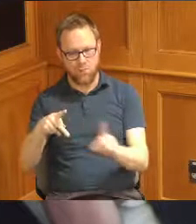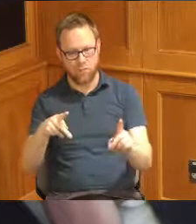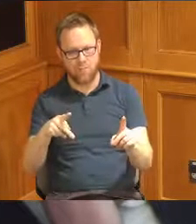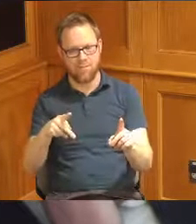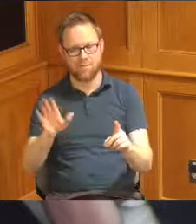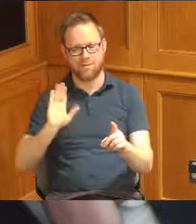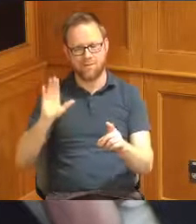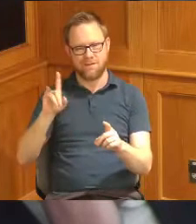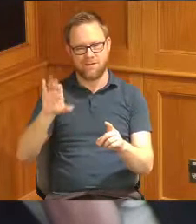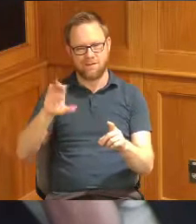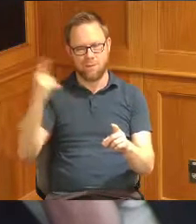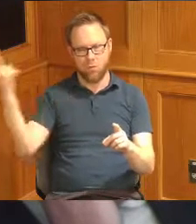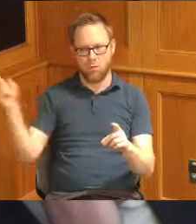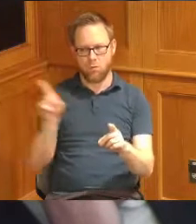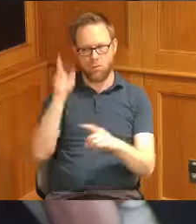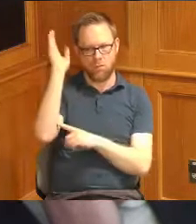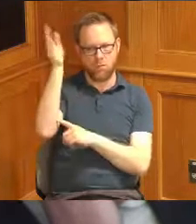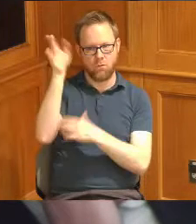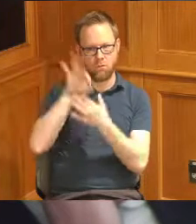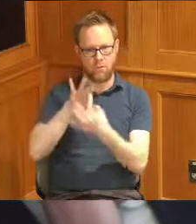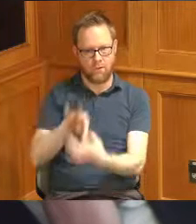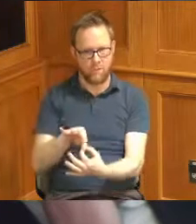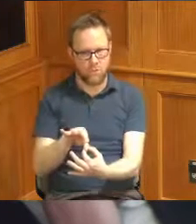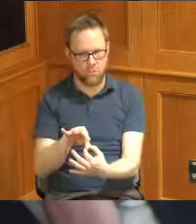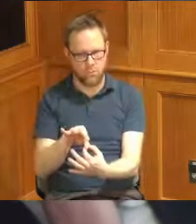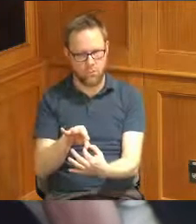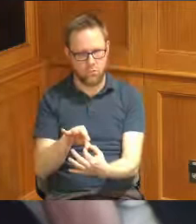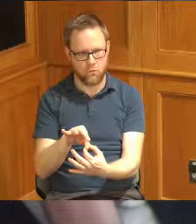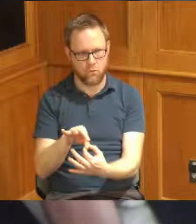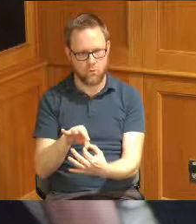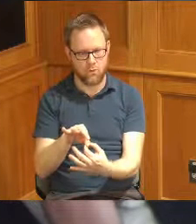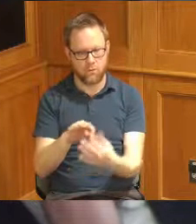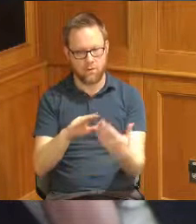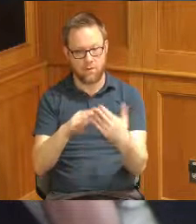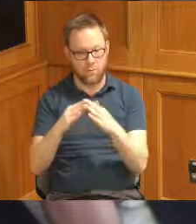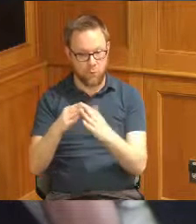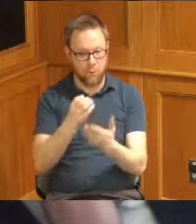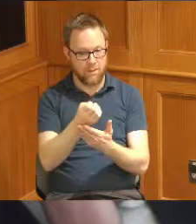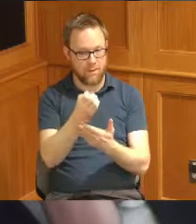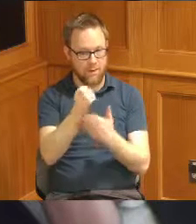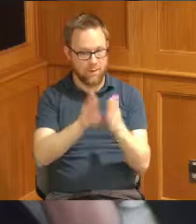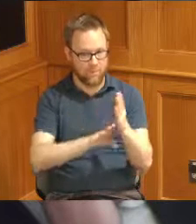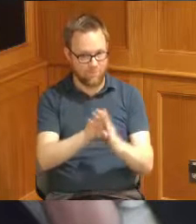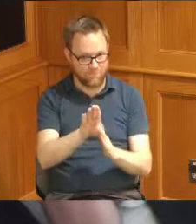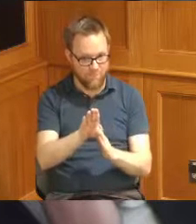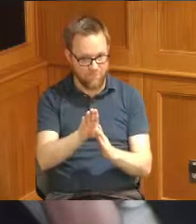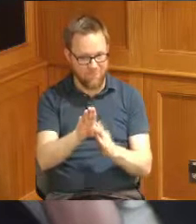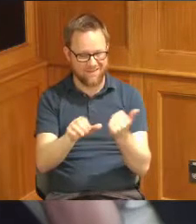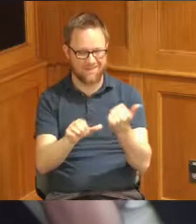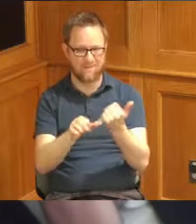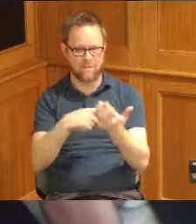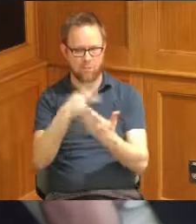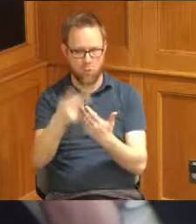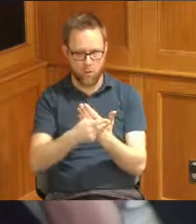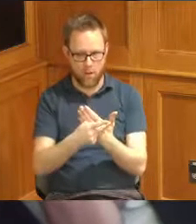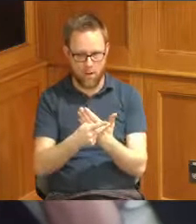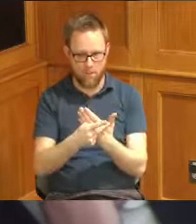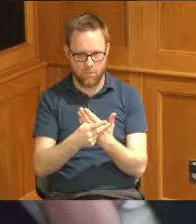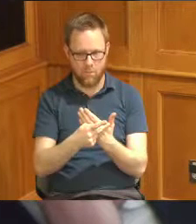in December related to the community and economic development assistance program one of the four